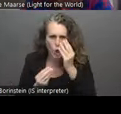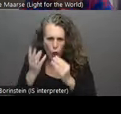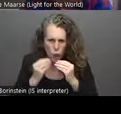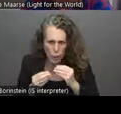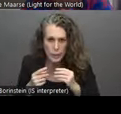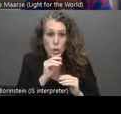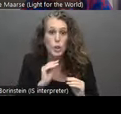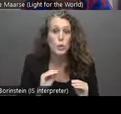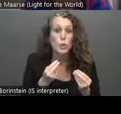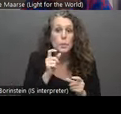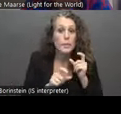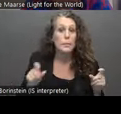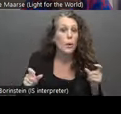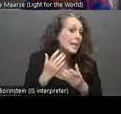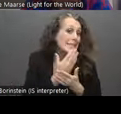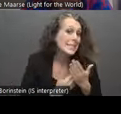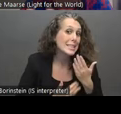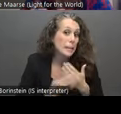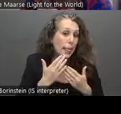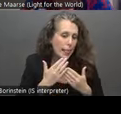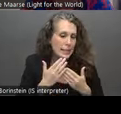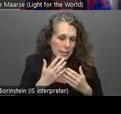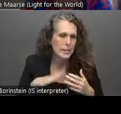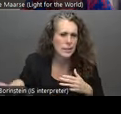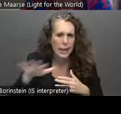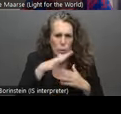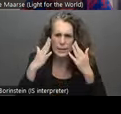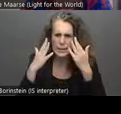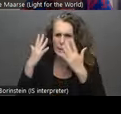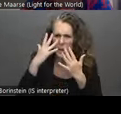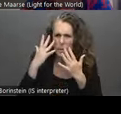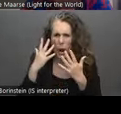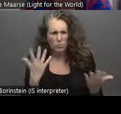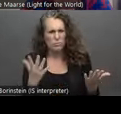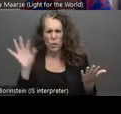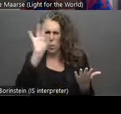15:29:47 That was actually looking at the challenge of why is it that many persons with